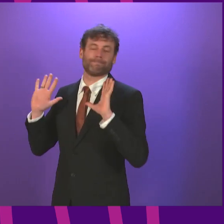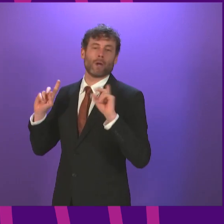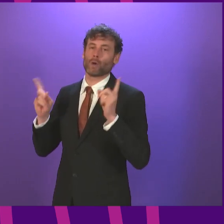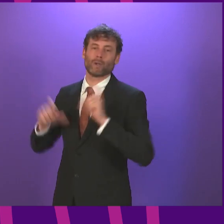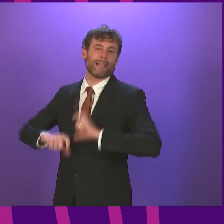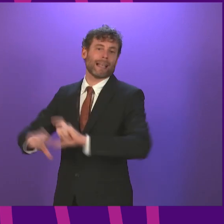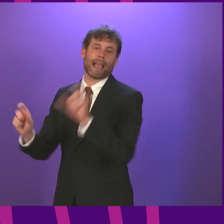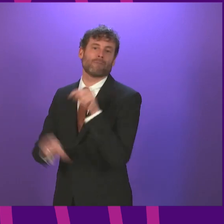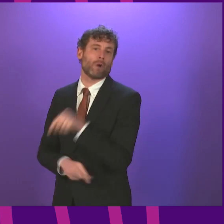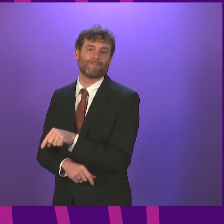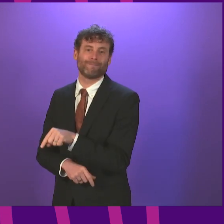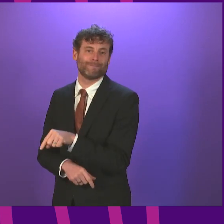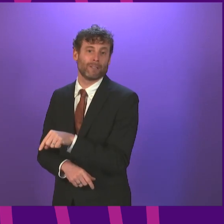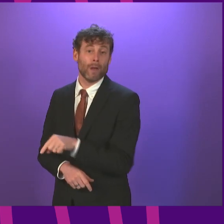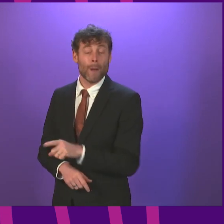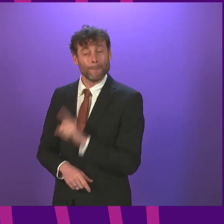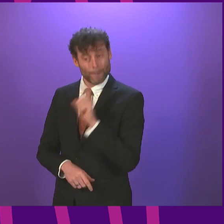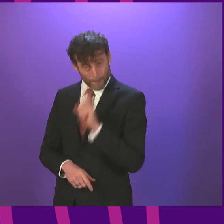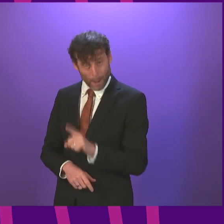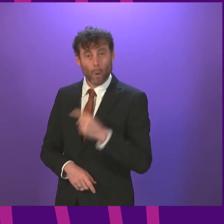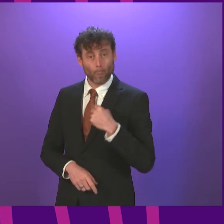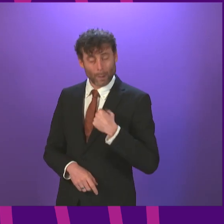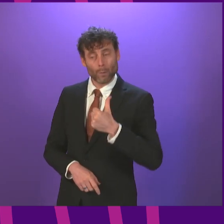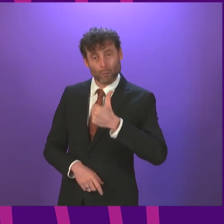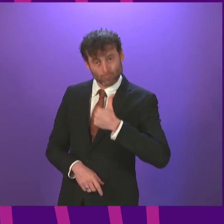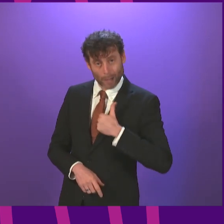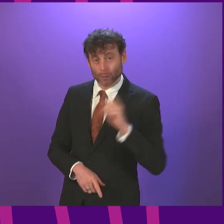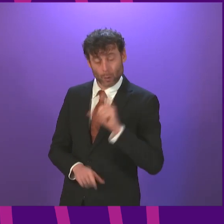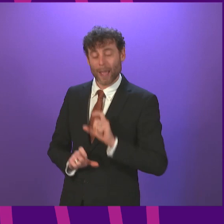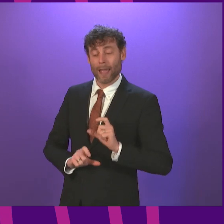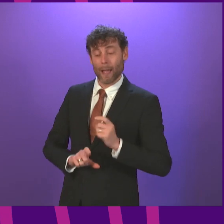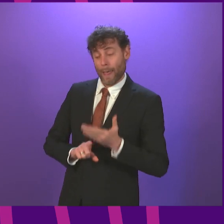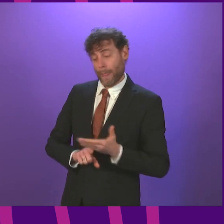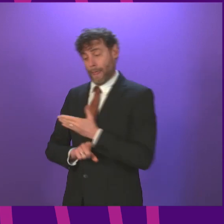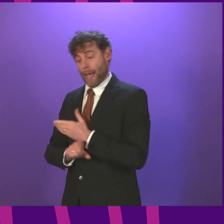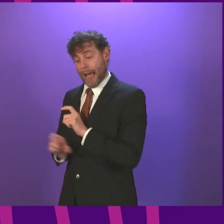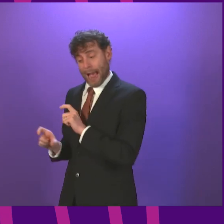account and carefully consider at every stage of the process. The point is that people do